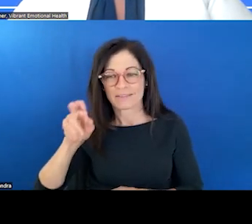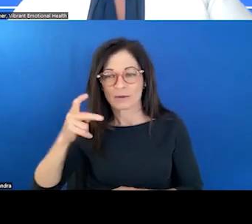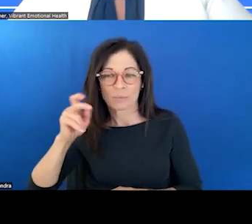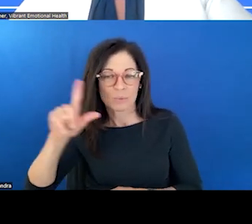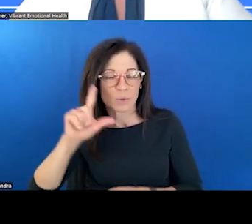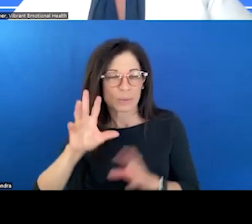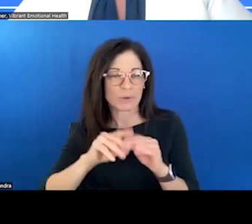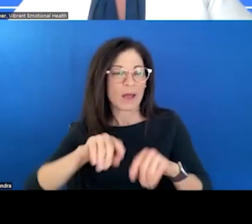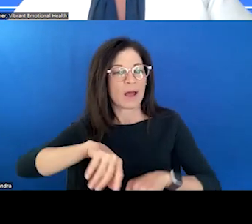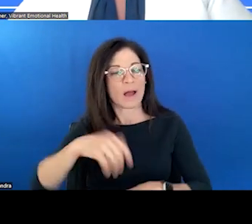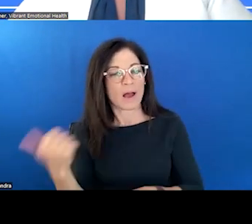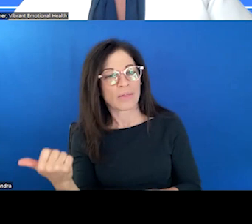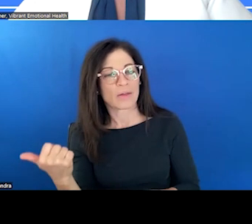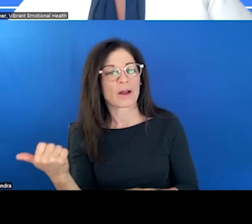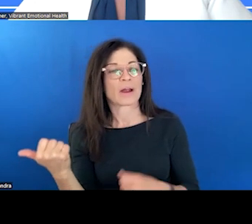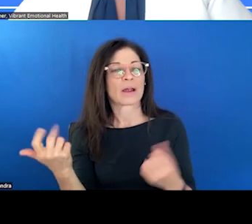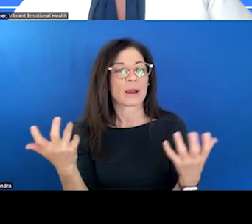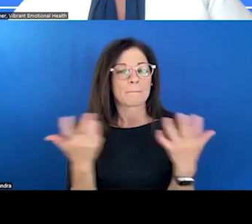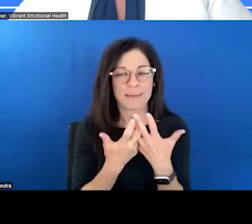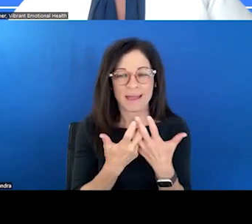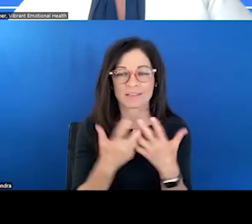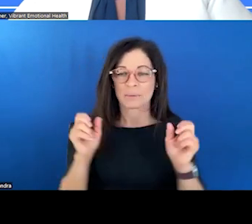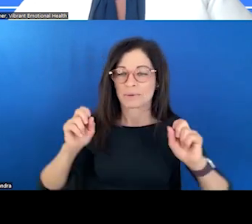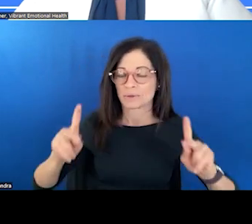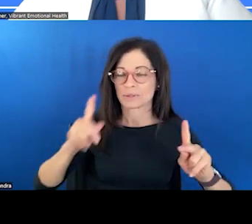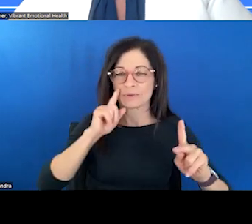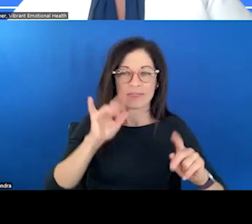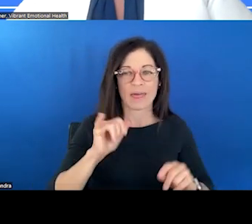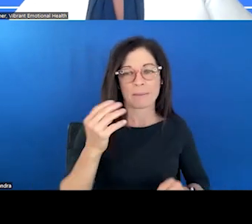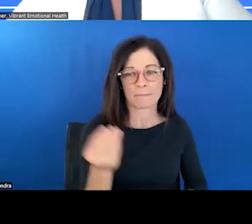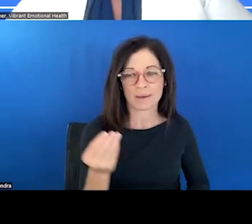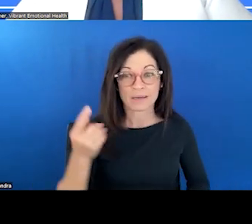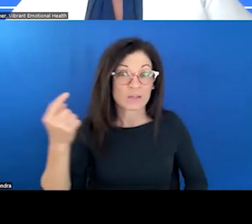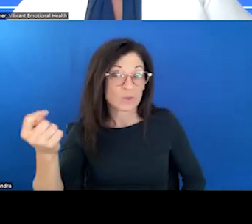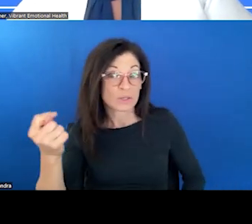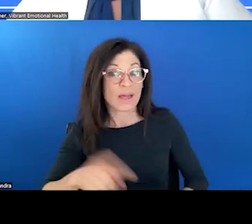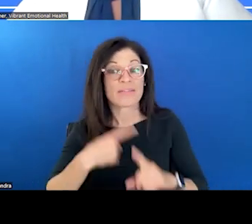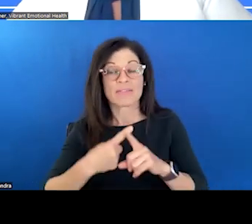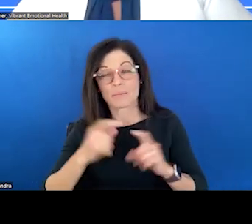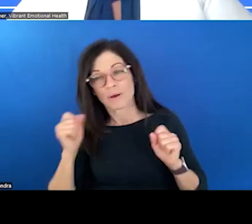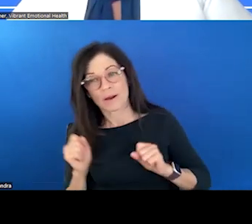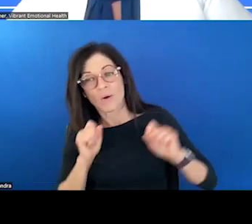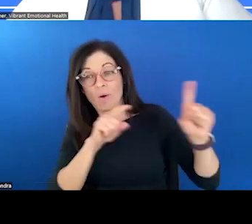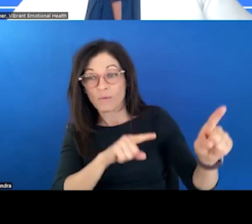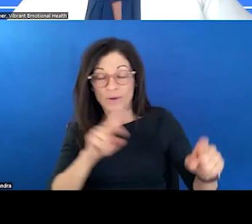TR THERE IS OTHER OPPORTUNITIES FOR THAT MONDAY AND TUESDAY AND THEN WE ARE GOING TO HEAD OVER TO THE NETHERLANDS FOR THE GLOBAL